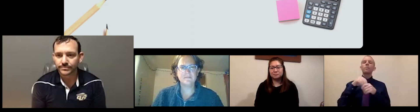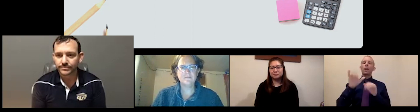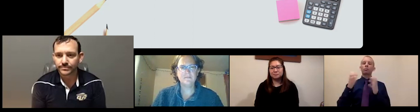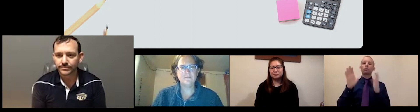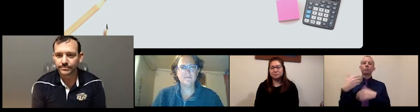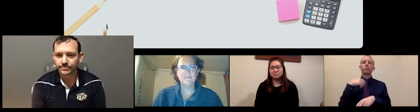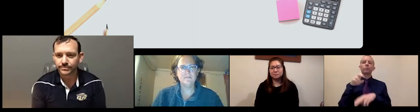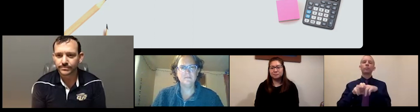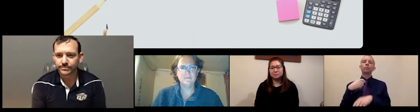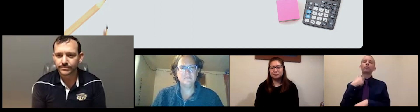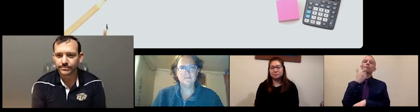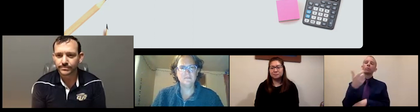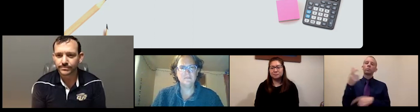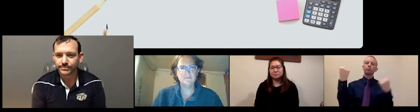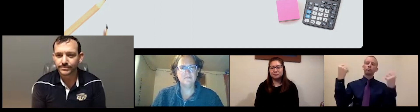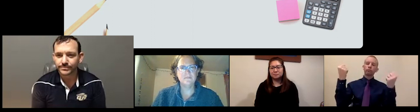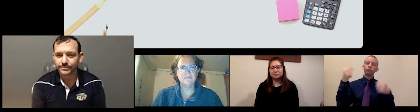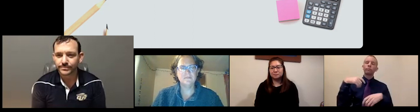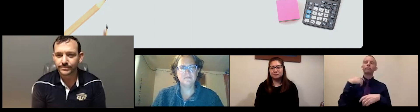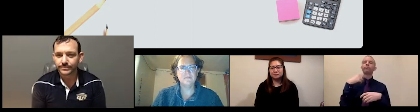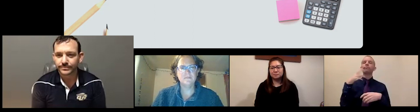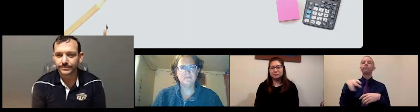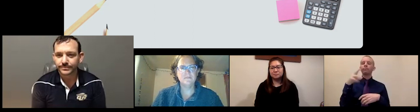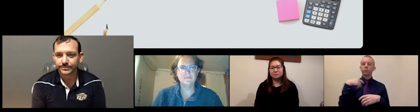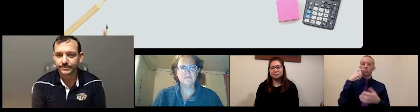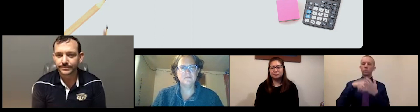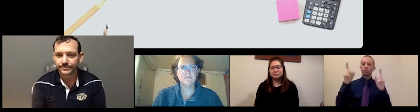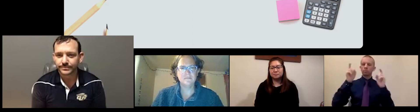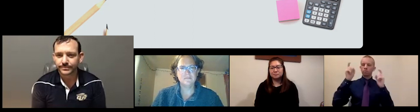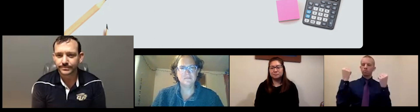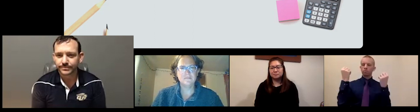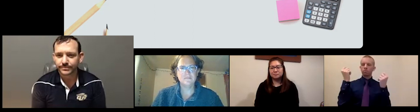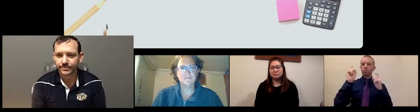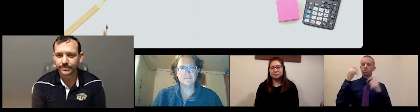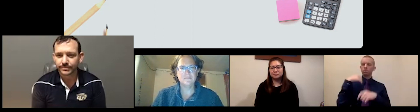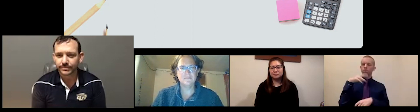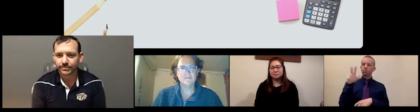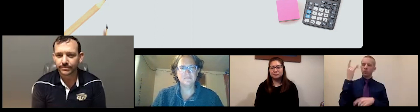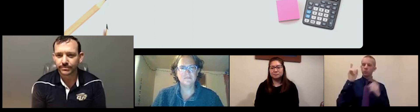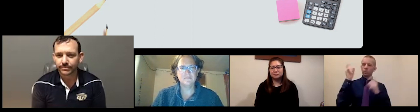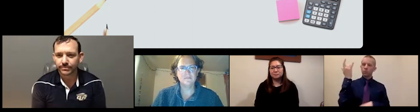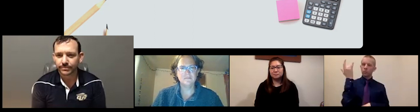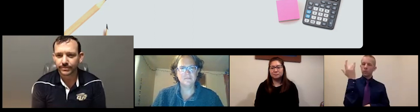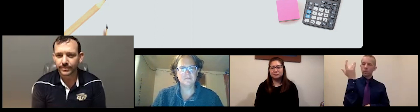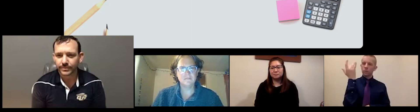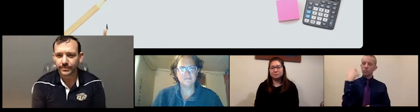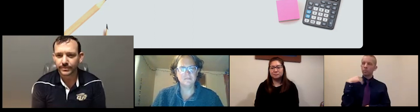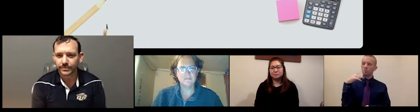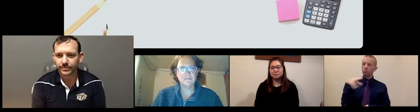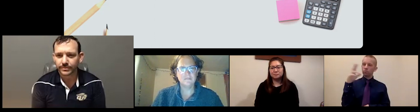I was watching that person sign, and I noticed something about their facial expressions and tried to figure out why.